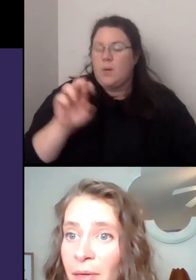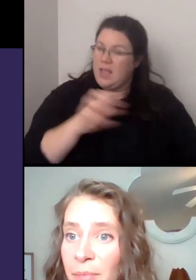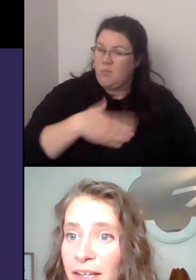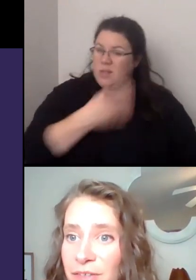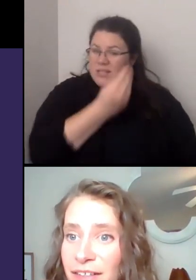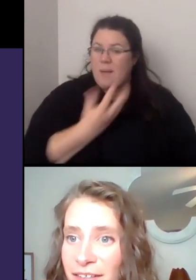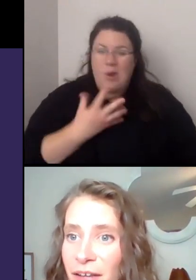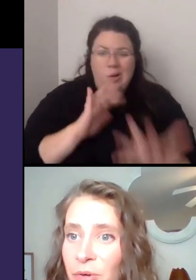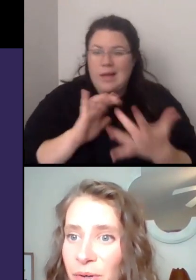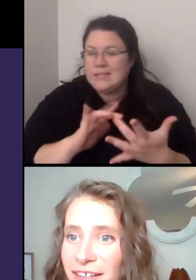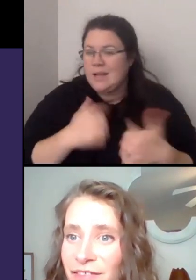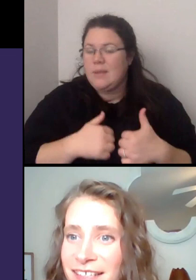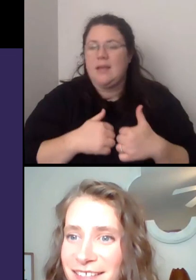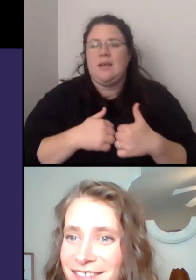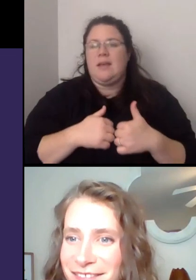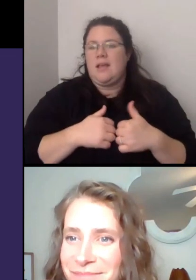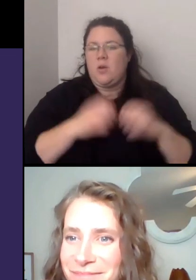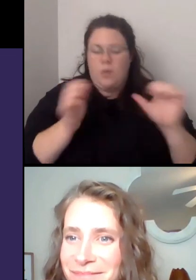And you can coordinate a visit.